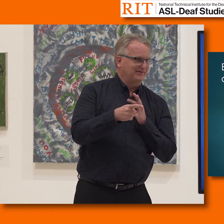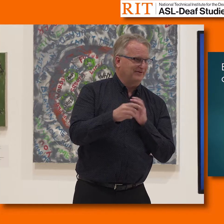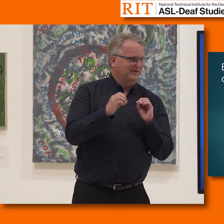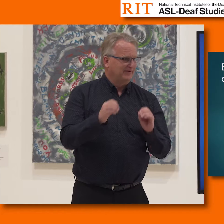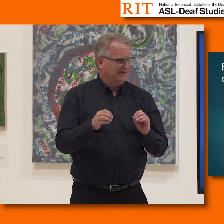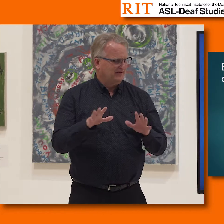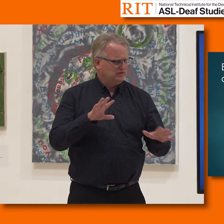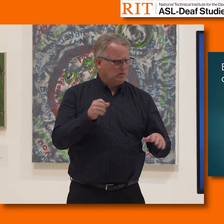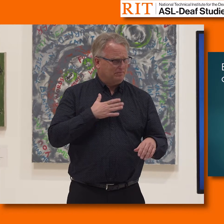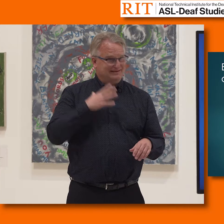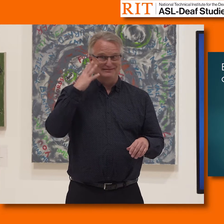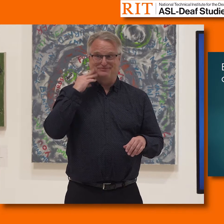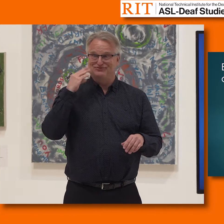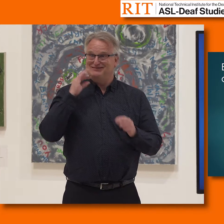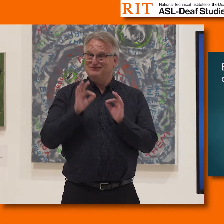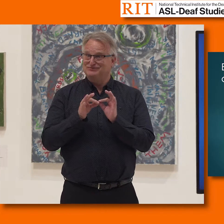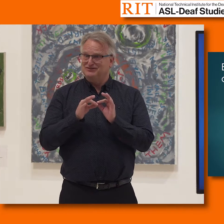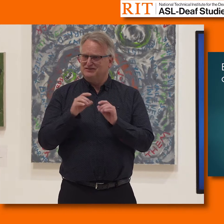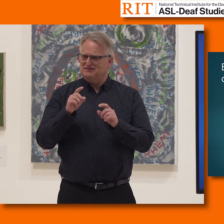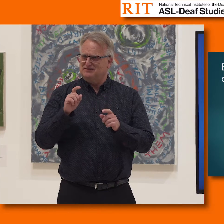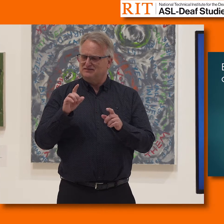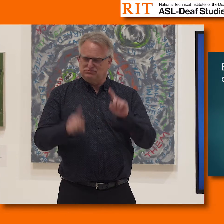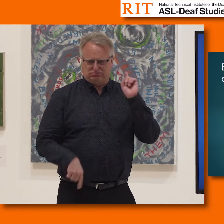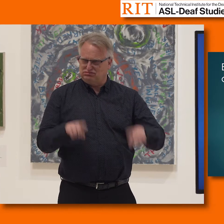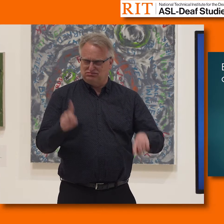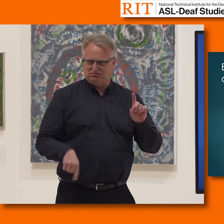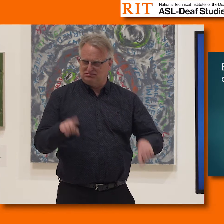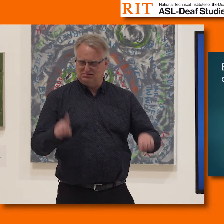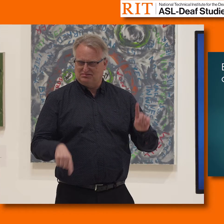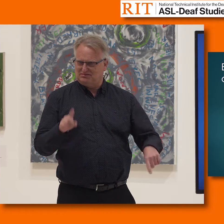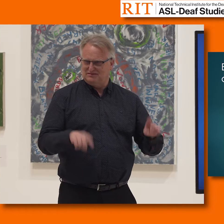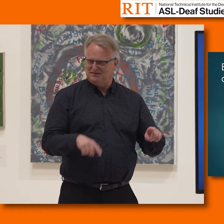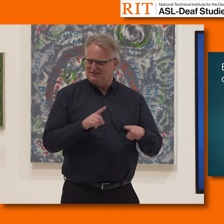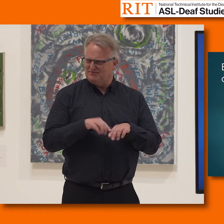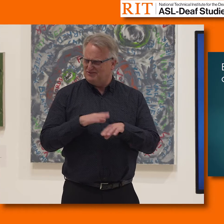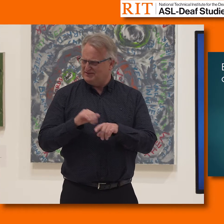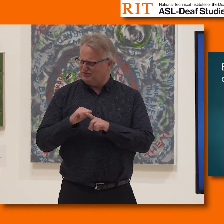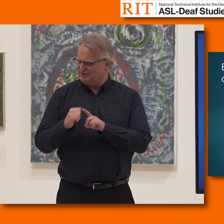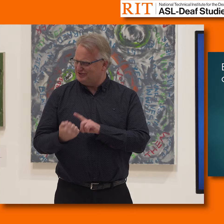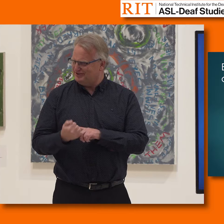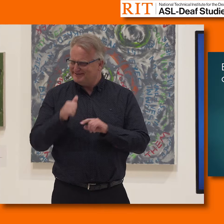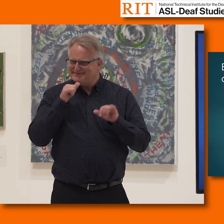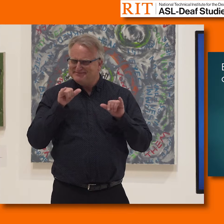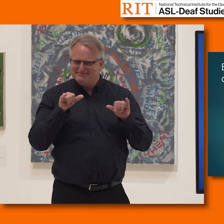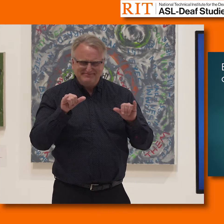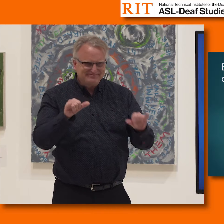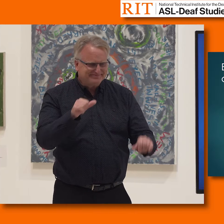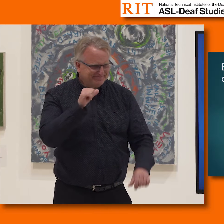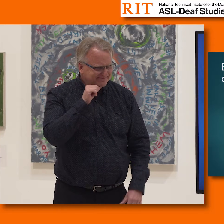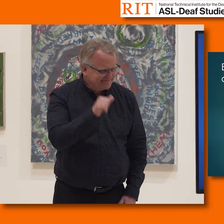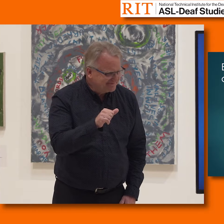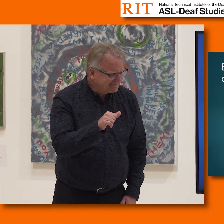that was a much better experience. So, using interpreters back here at RIT, it all depended on the situation.